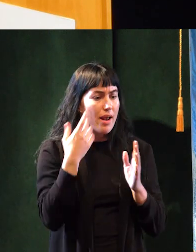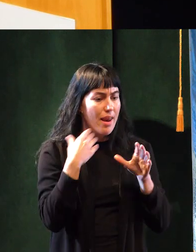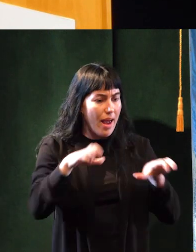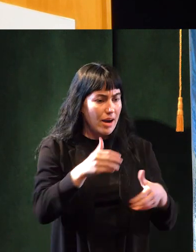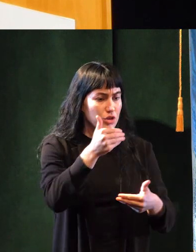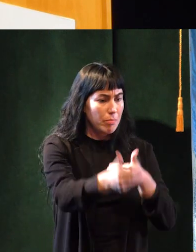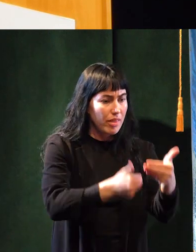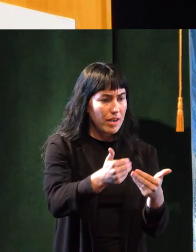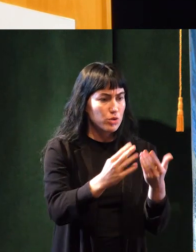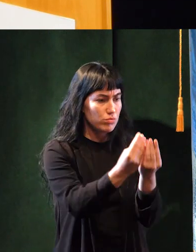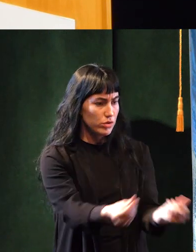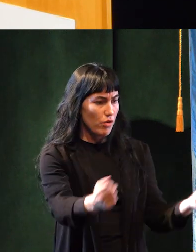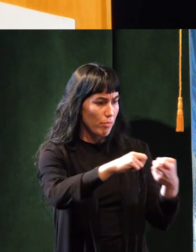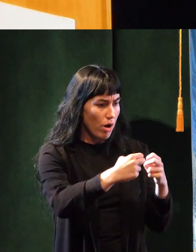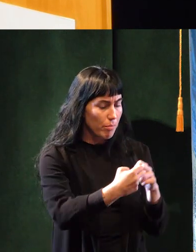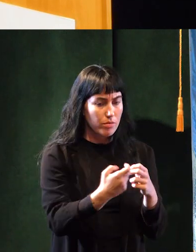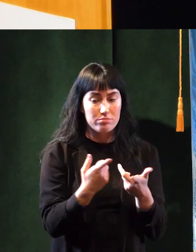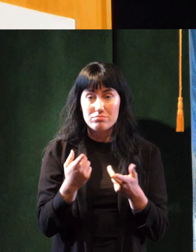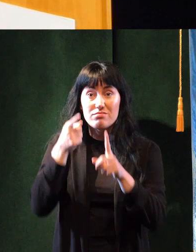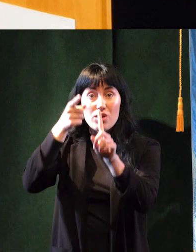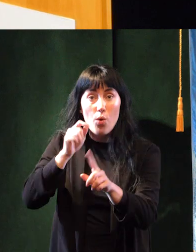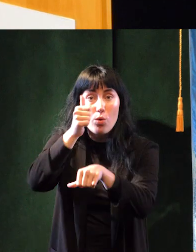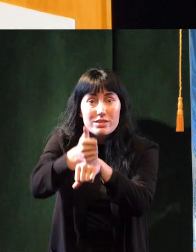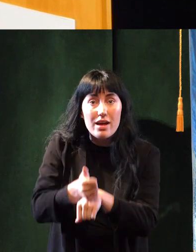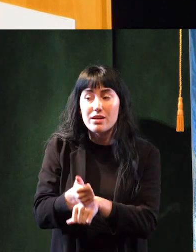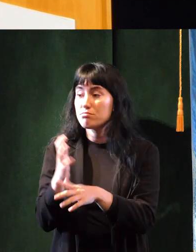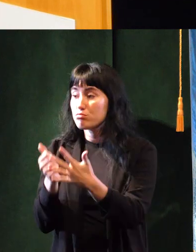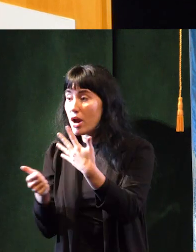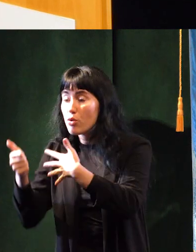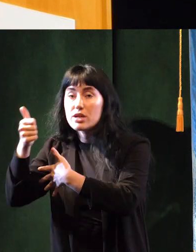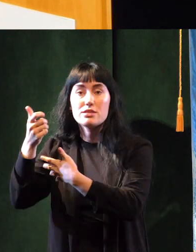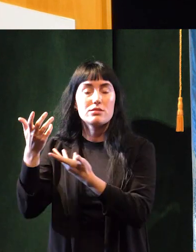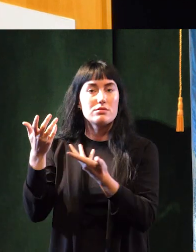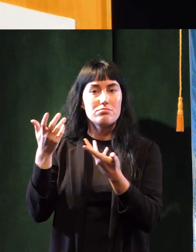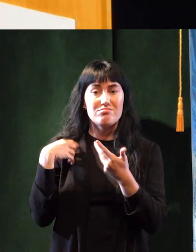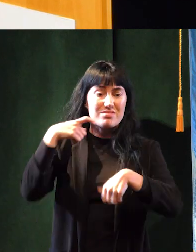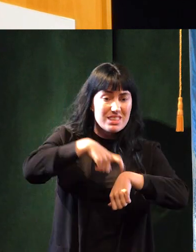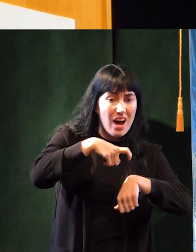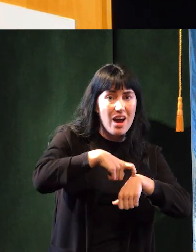setting about creating an action plan to solve problems goal-setting prioritizing